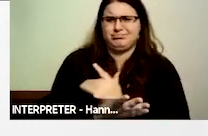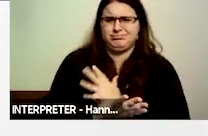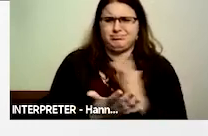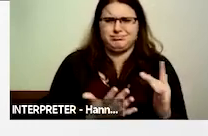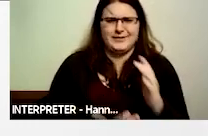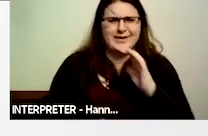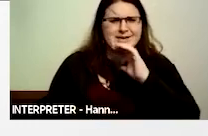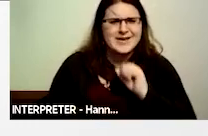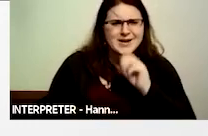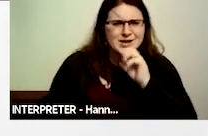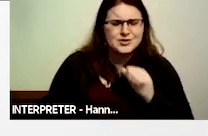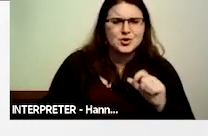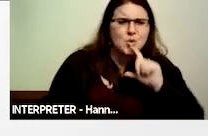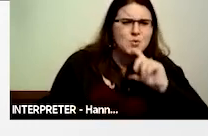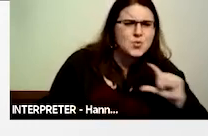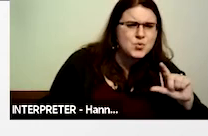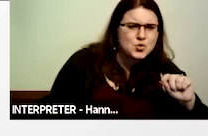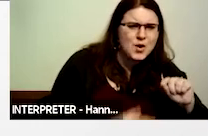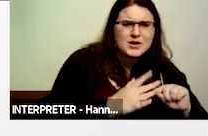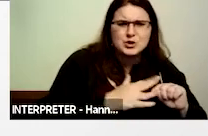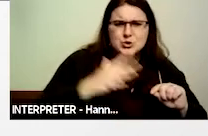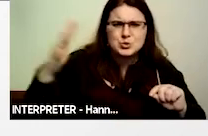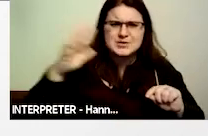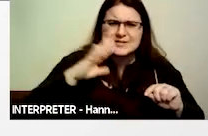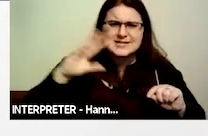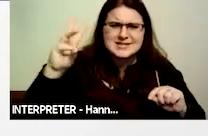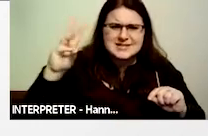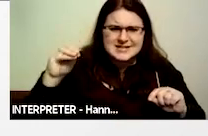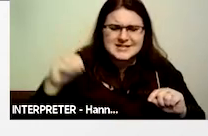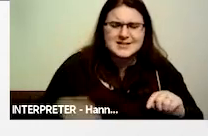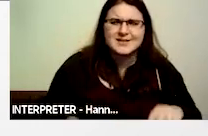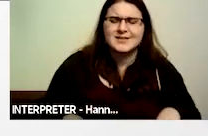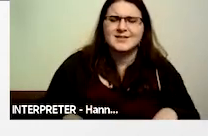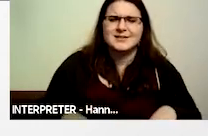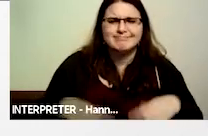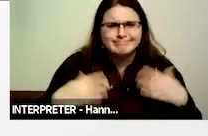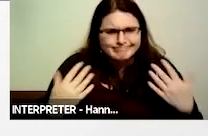what is appropriate or what is acceptable or what is unique and to that that culture.